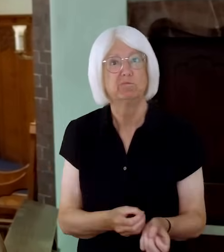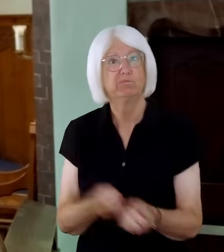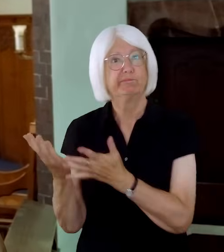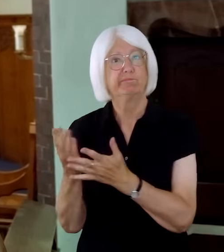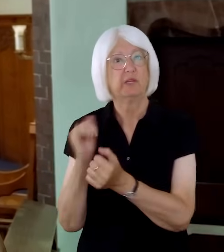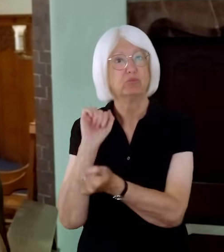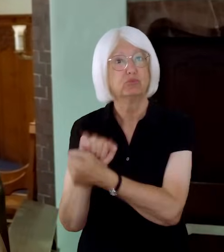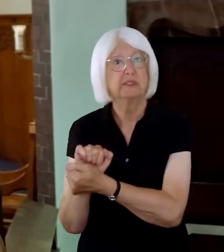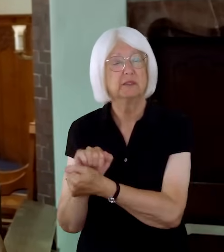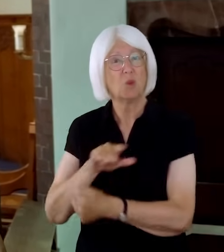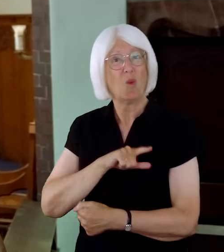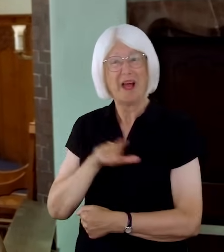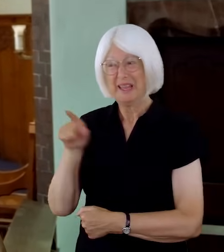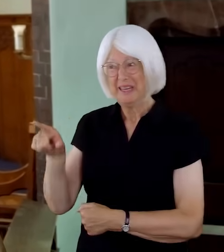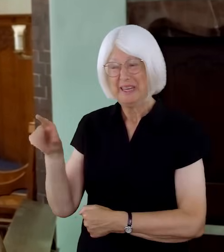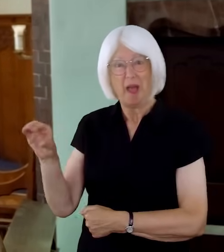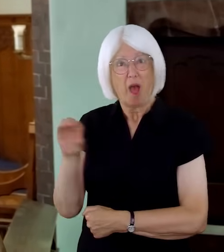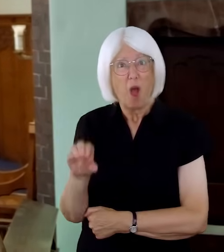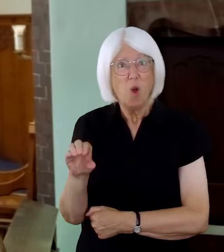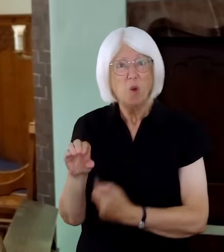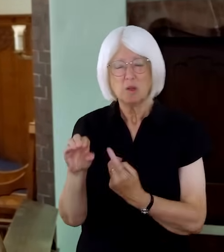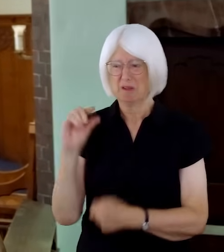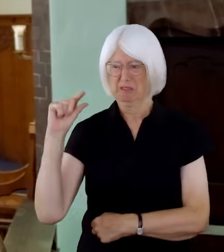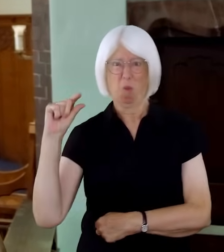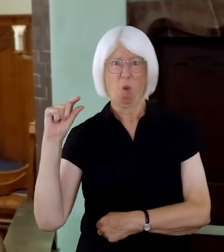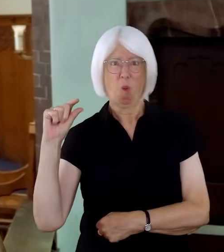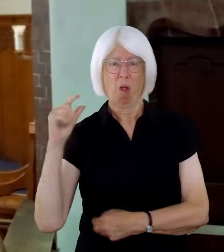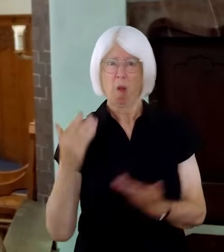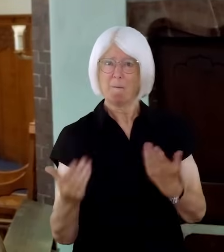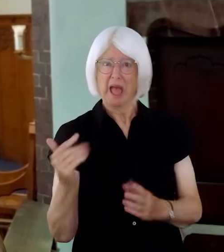of the debt he owes him, which actually is only a fraction